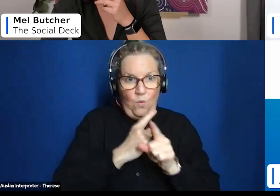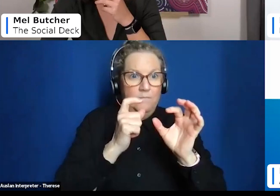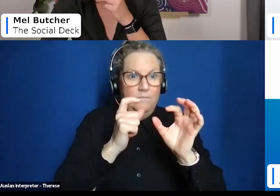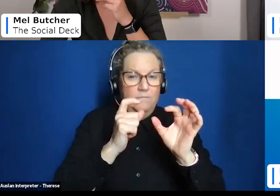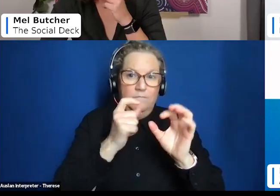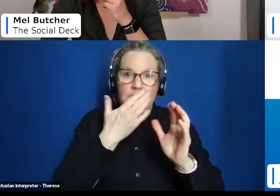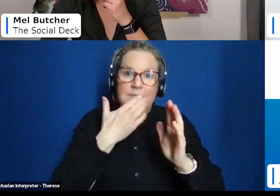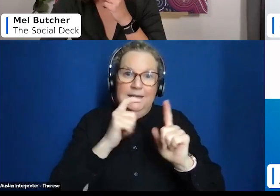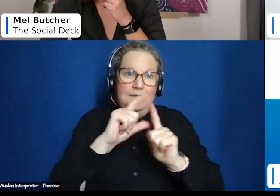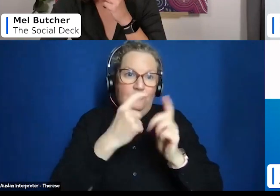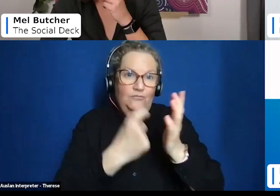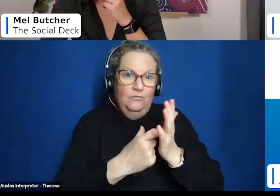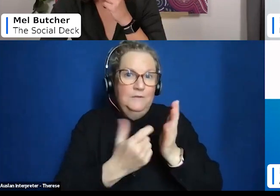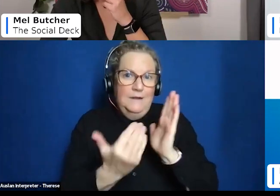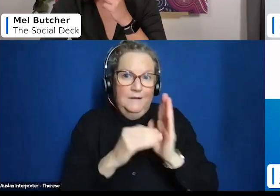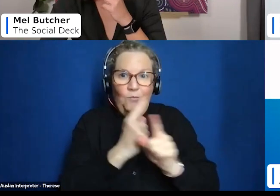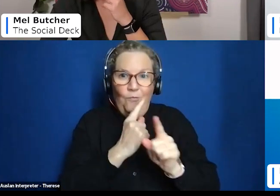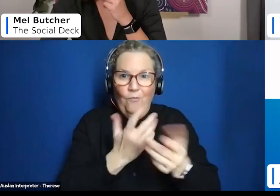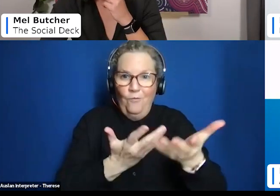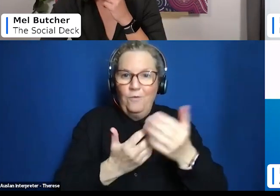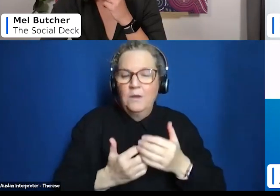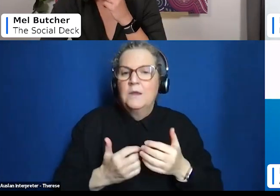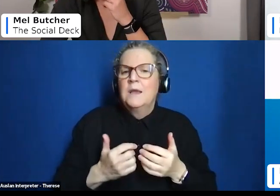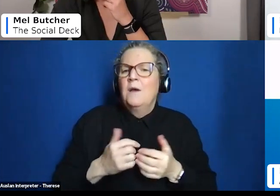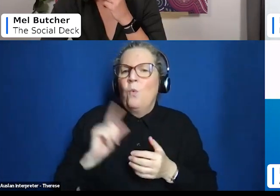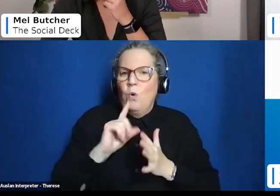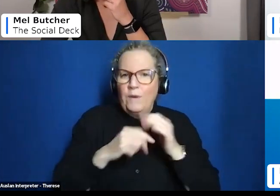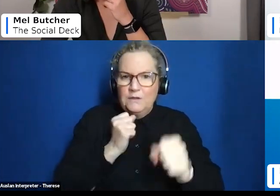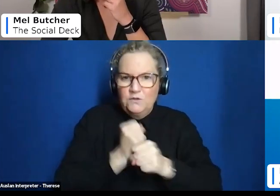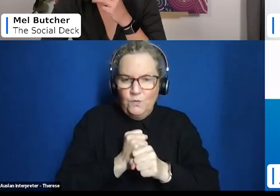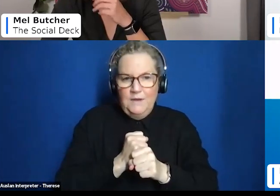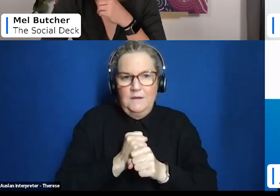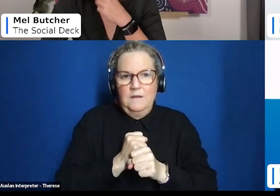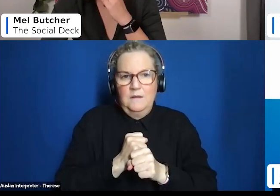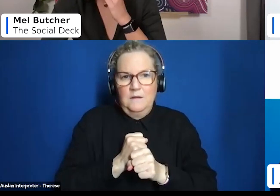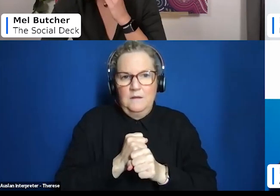but what we're doing is the work this work is being led by the Australian Bureau of Statistics